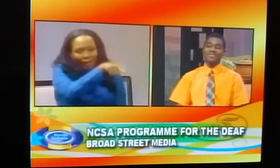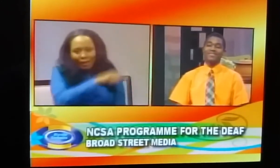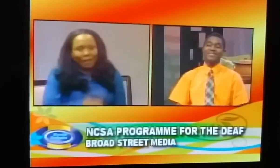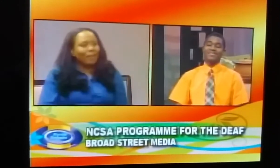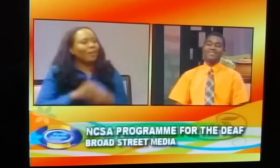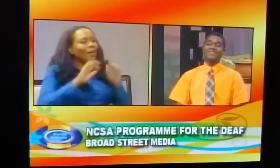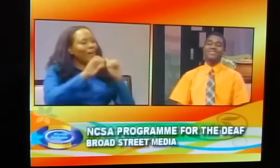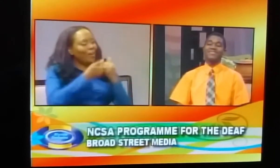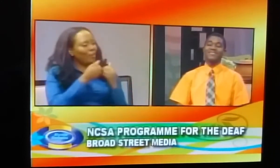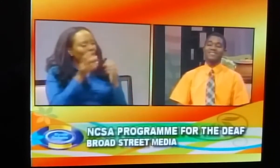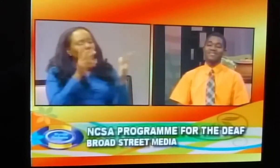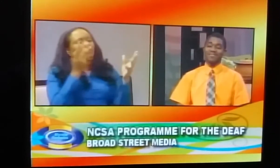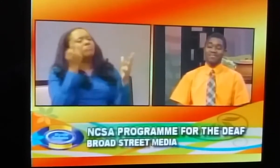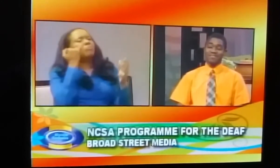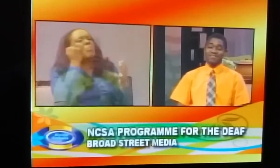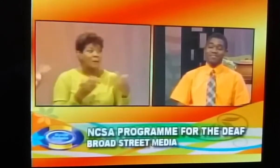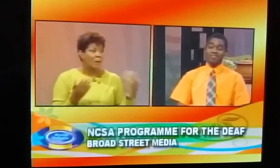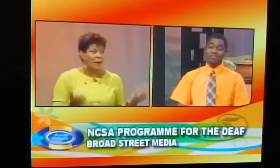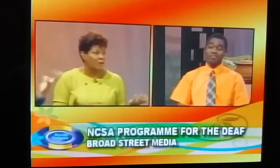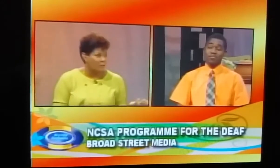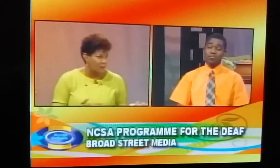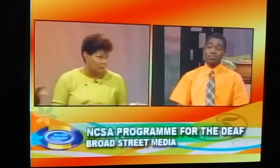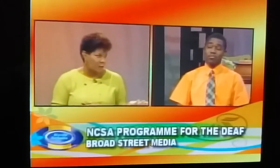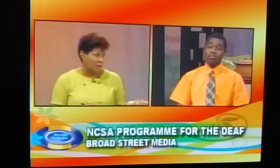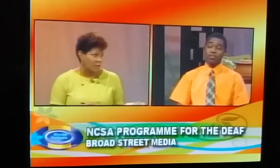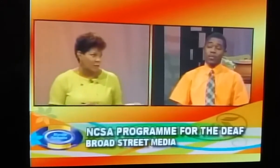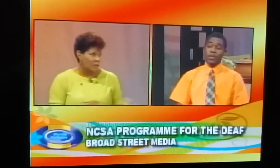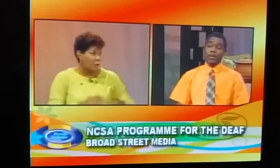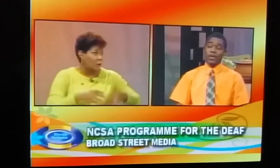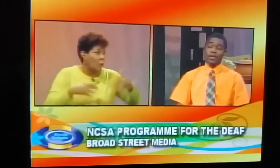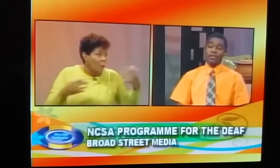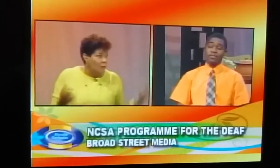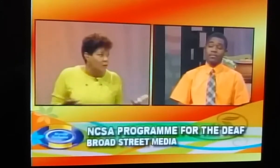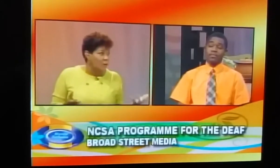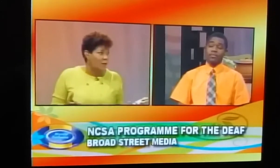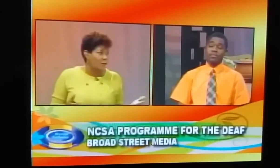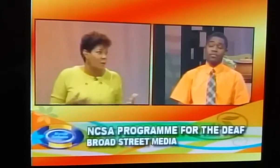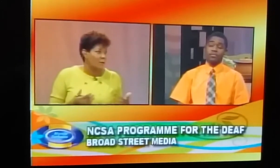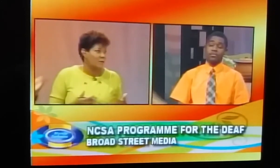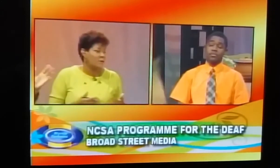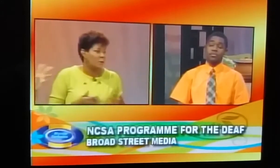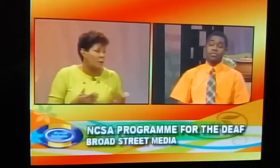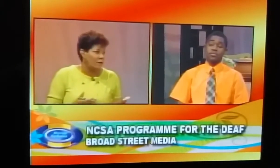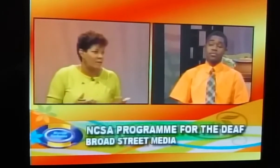out if they want to be a part of this project and are you open to other person so part of the